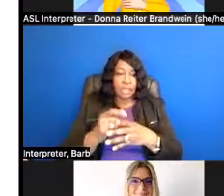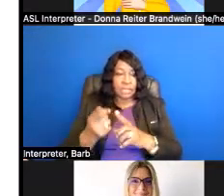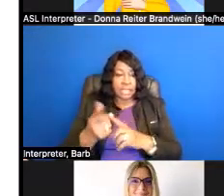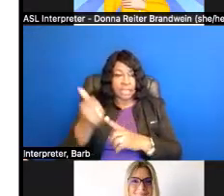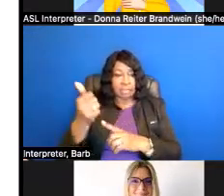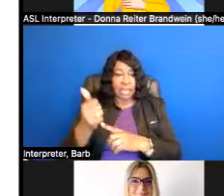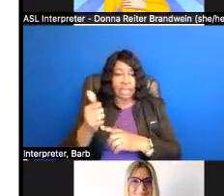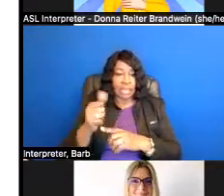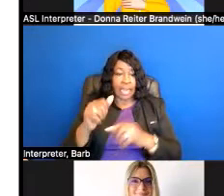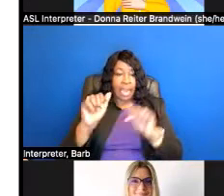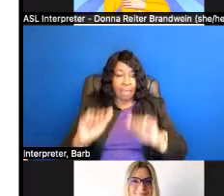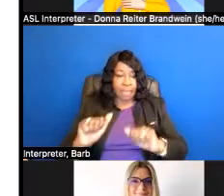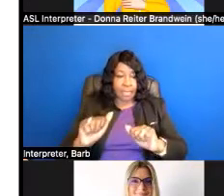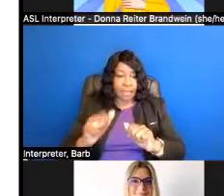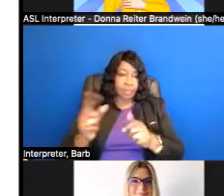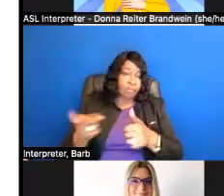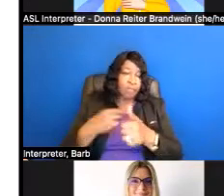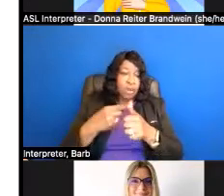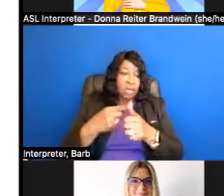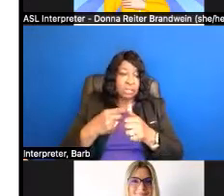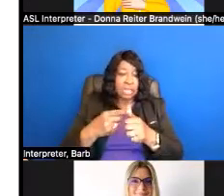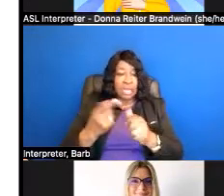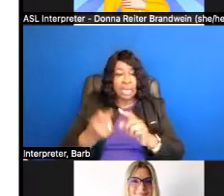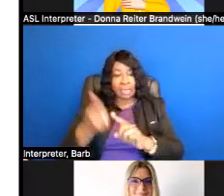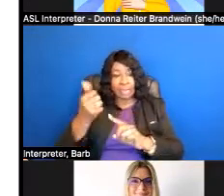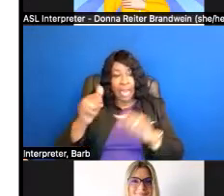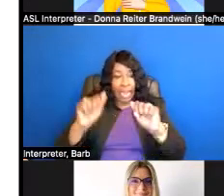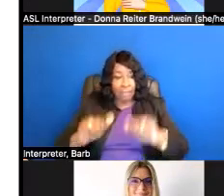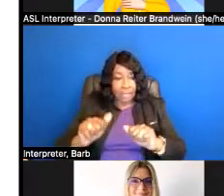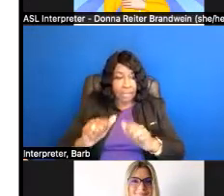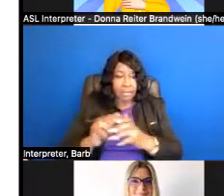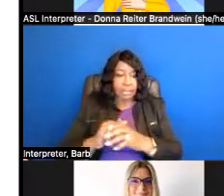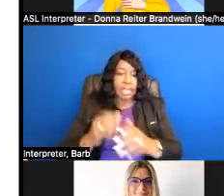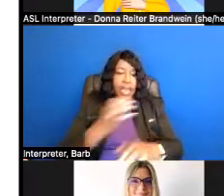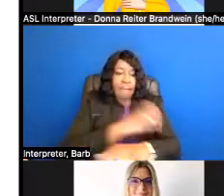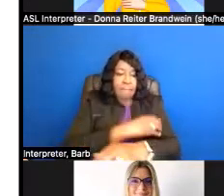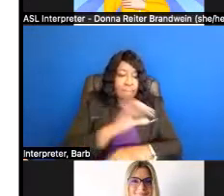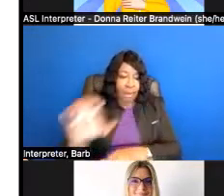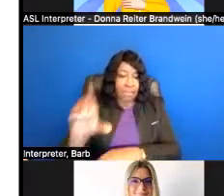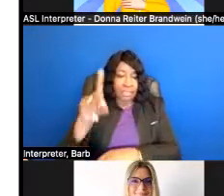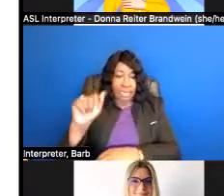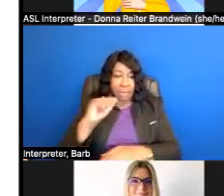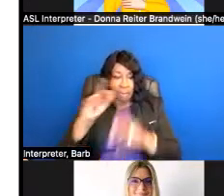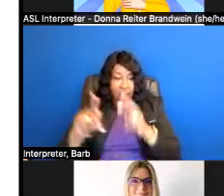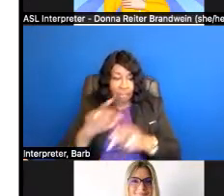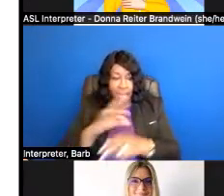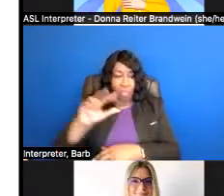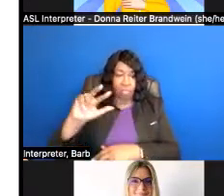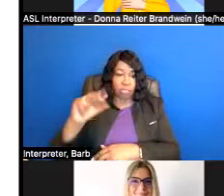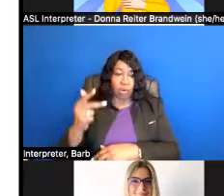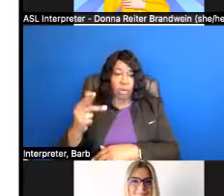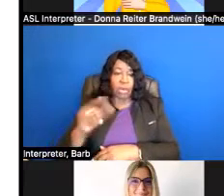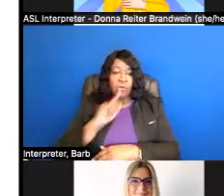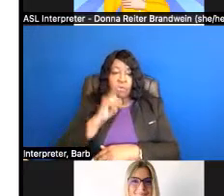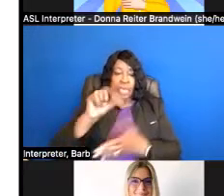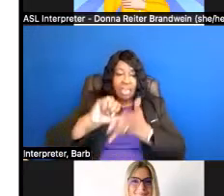First, eliminate ableism, second, empowered disabled people. And third, it really emphasizes interdependence